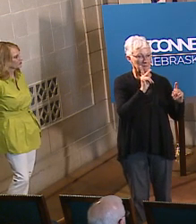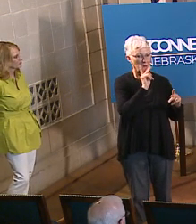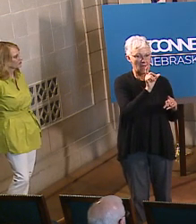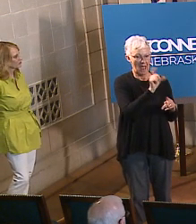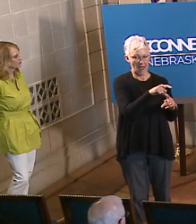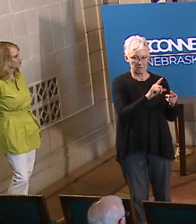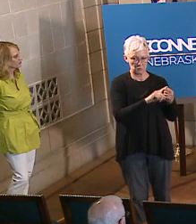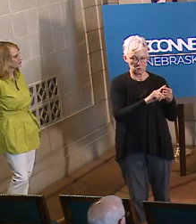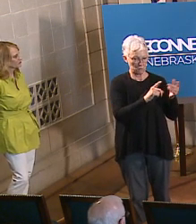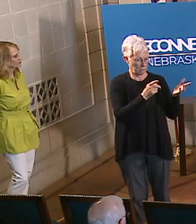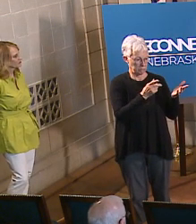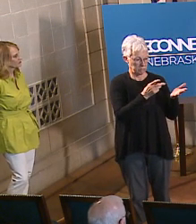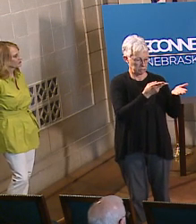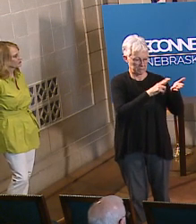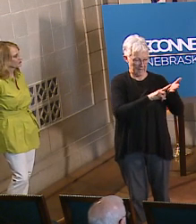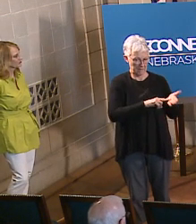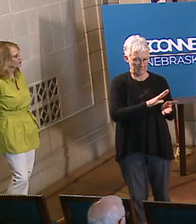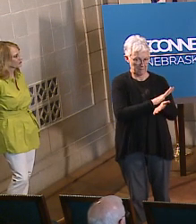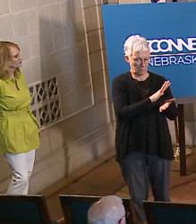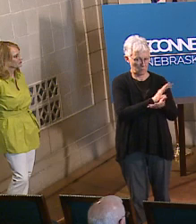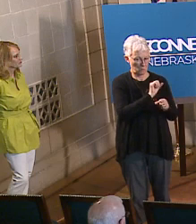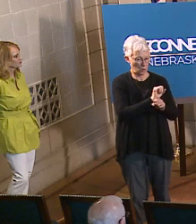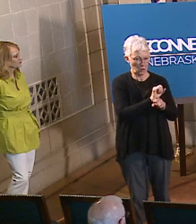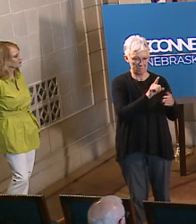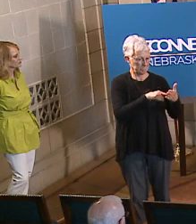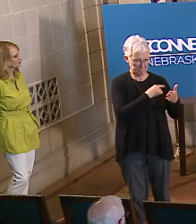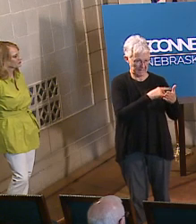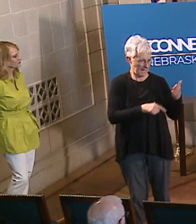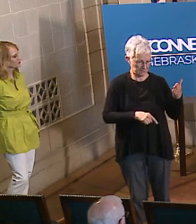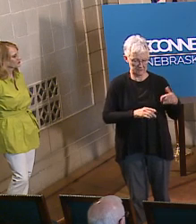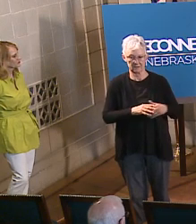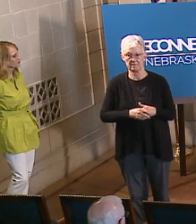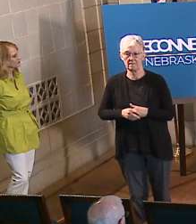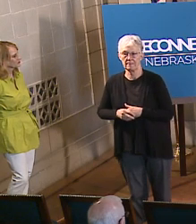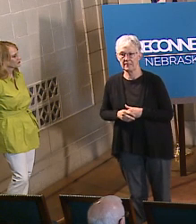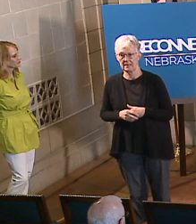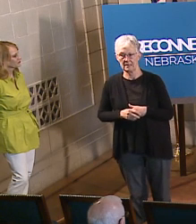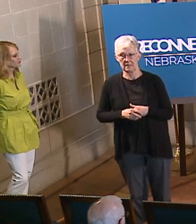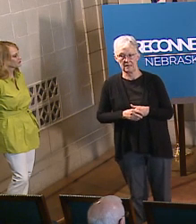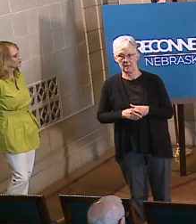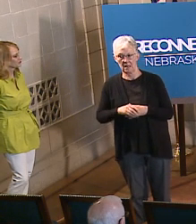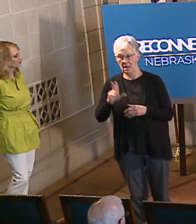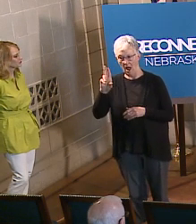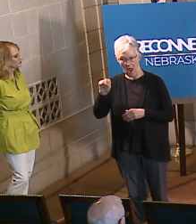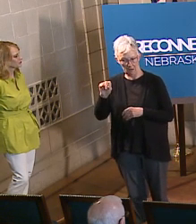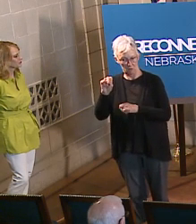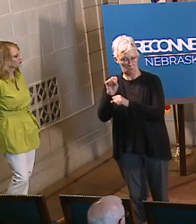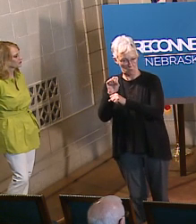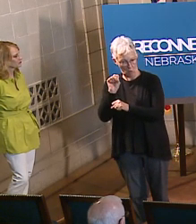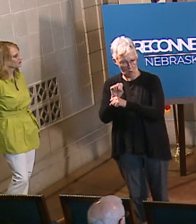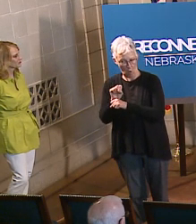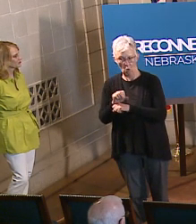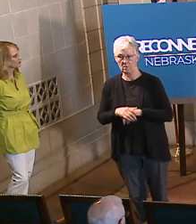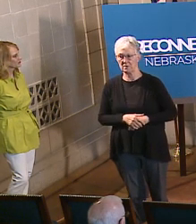EXAMINATIONS AND AUDITS FOR FINANCIAL INSTITUTIONS, WAIVING REGULATIONS WITH REGARD TO